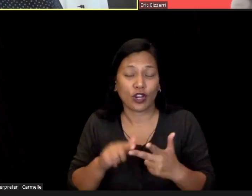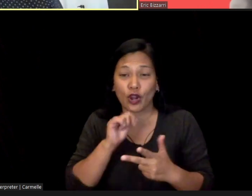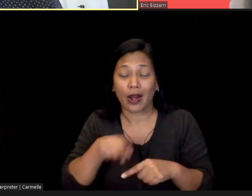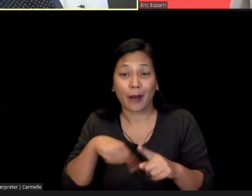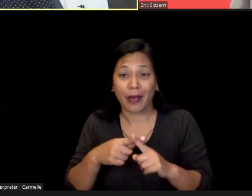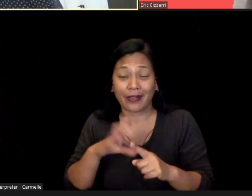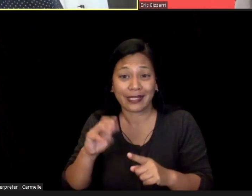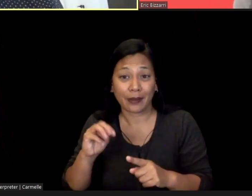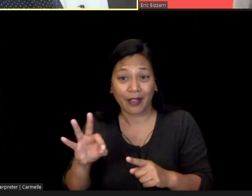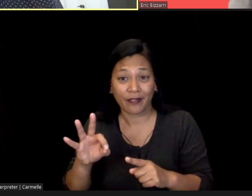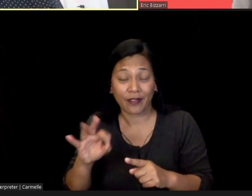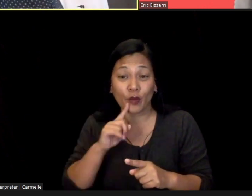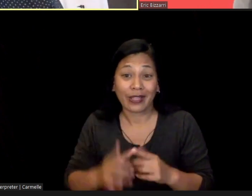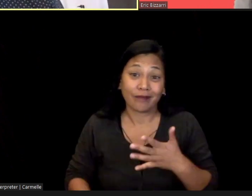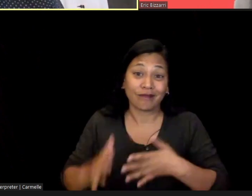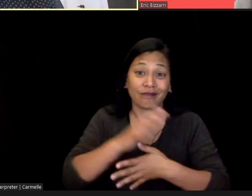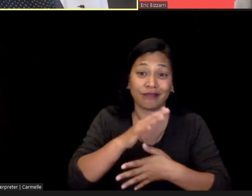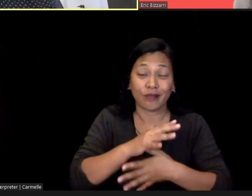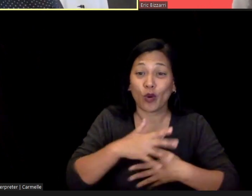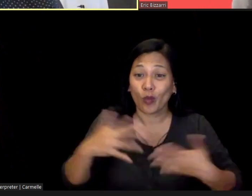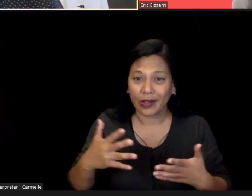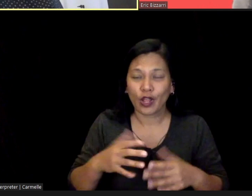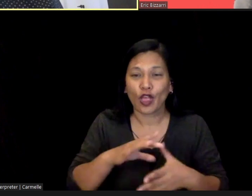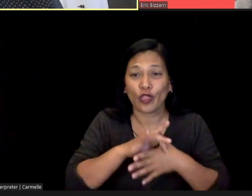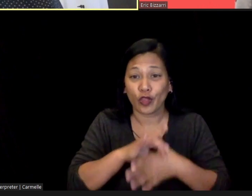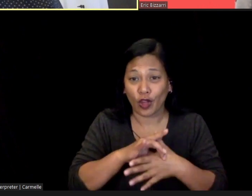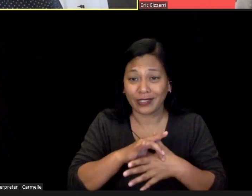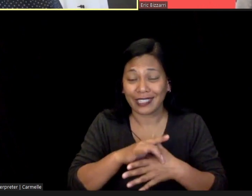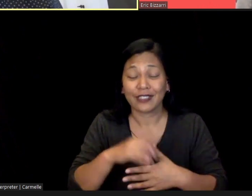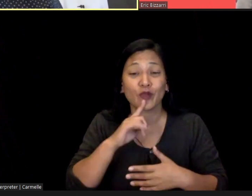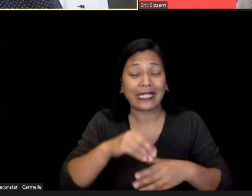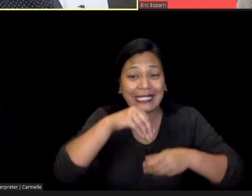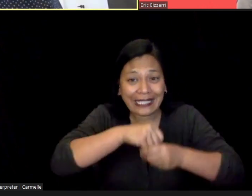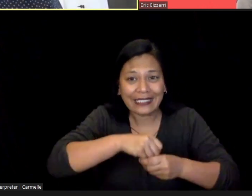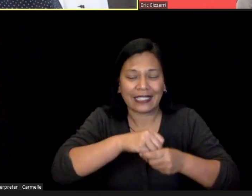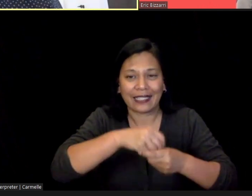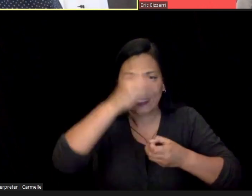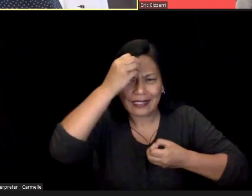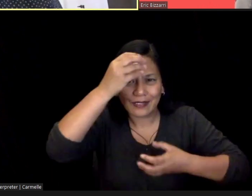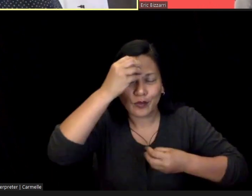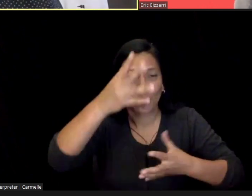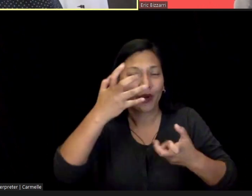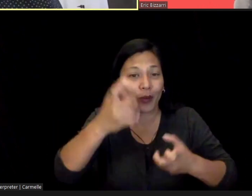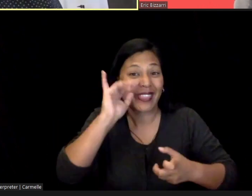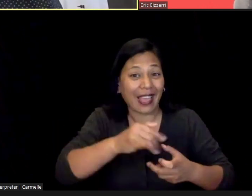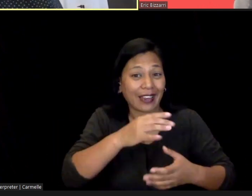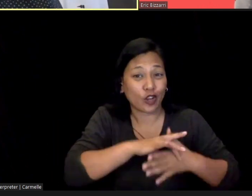It's about the content we want to fund great content that finds an audience and that resonates.